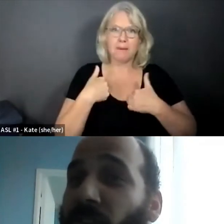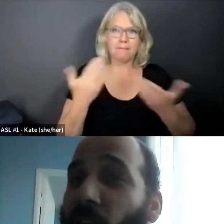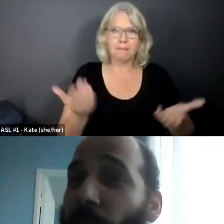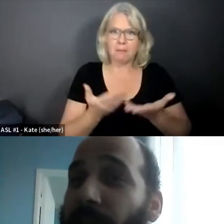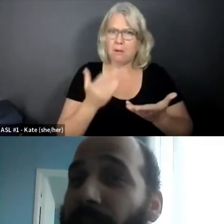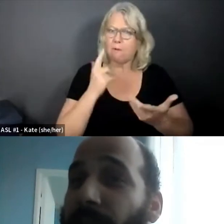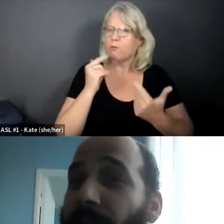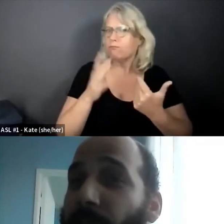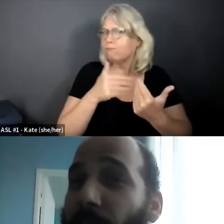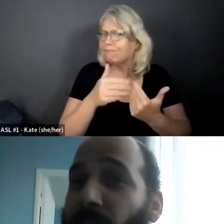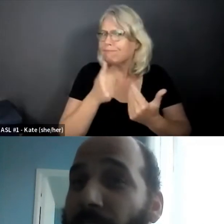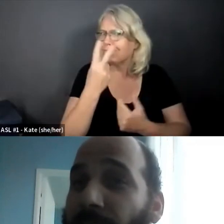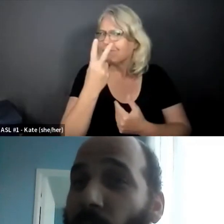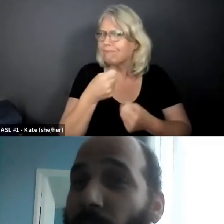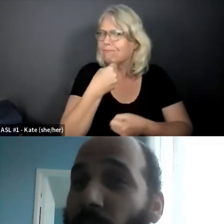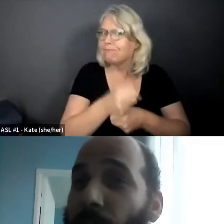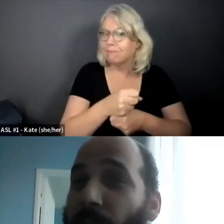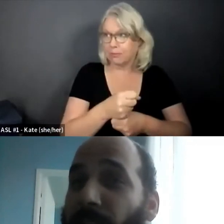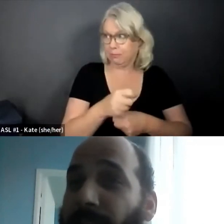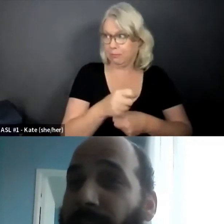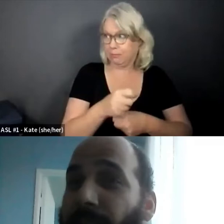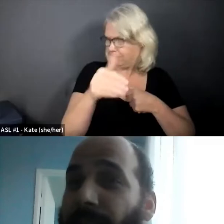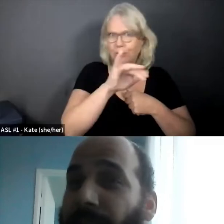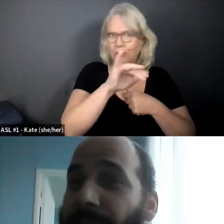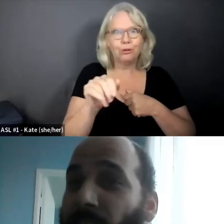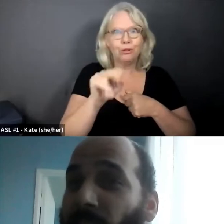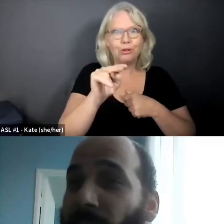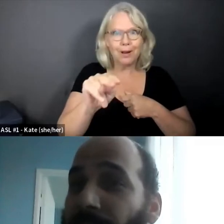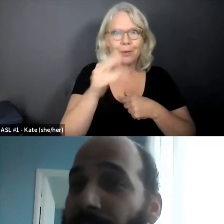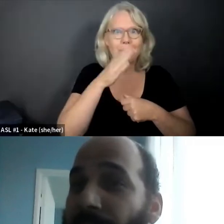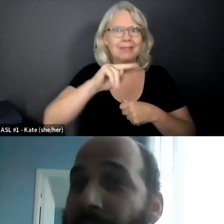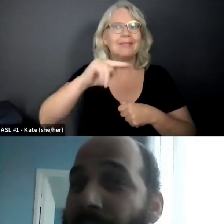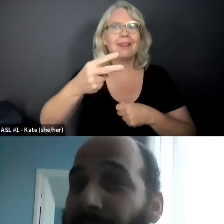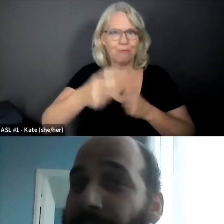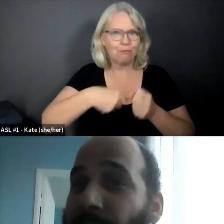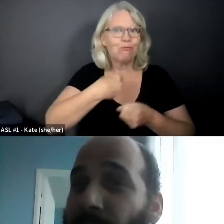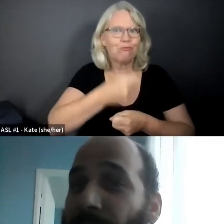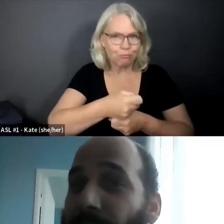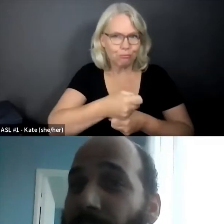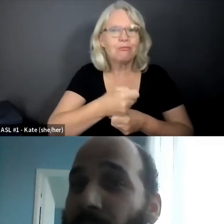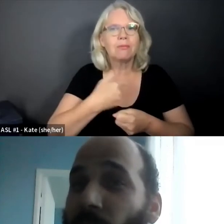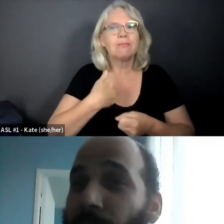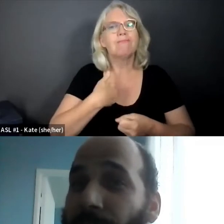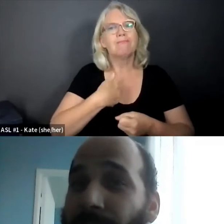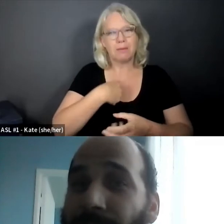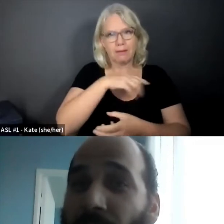SO I'LL BY JANUARY, BE MY SEC YEAR AT BEING A SELF-ADVOCATE.